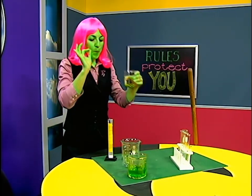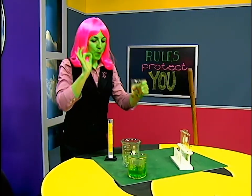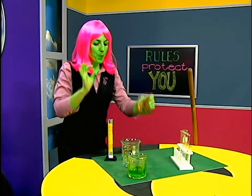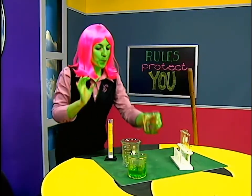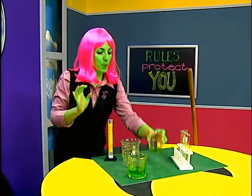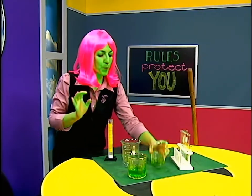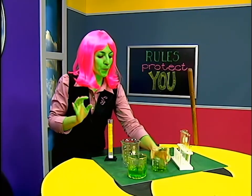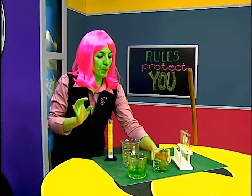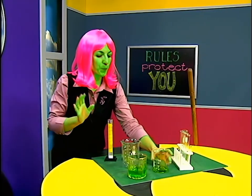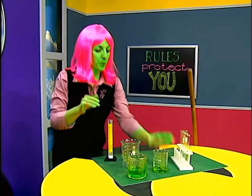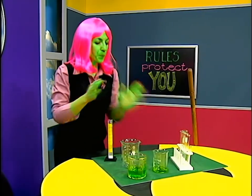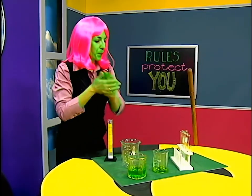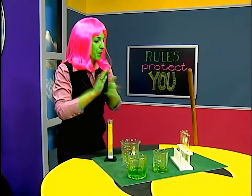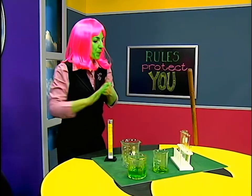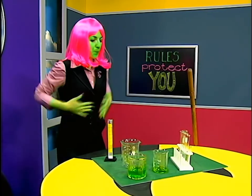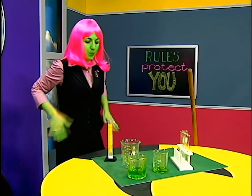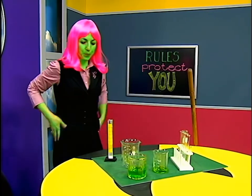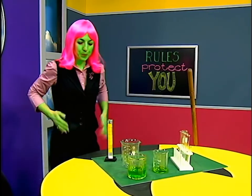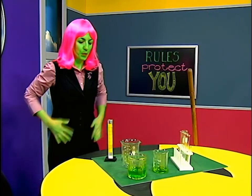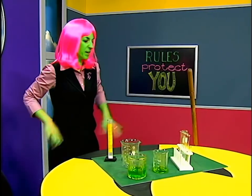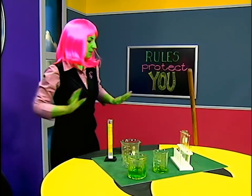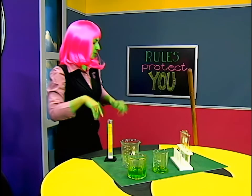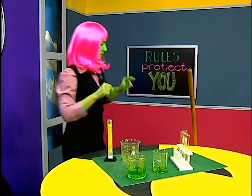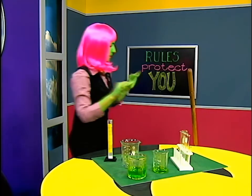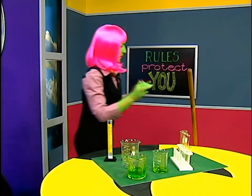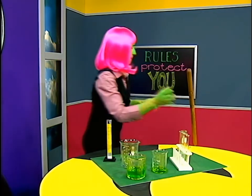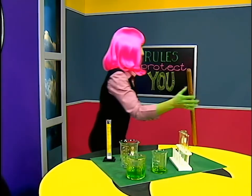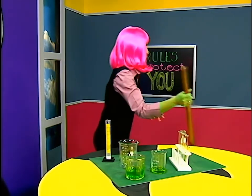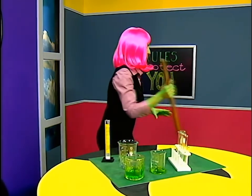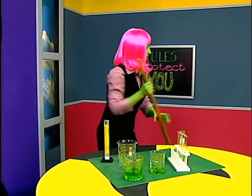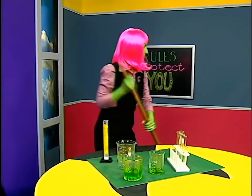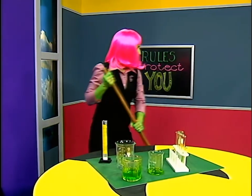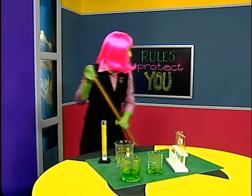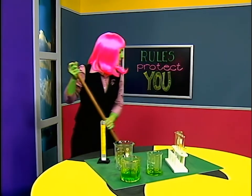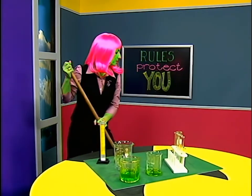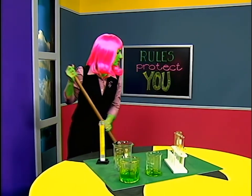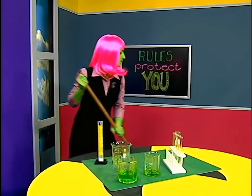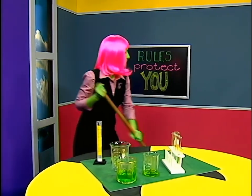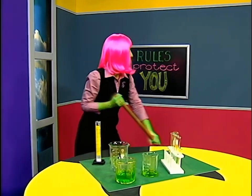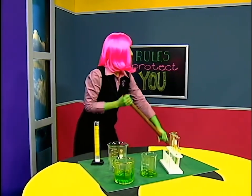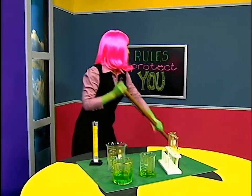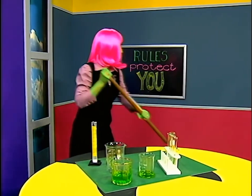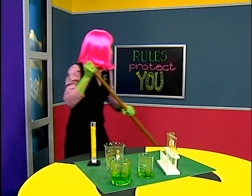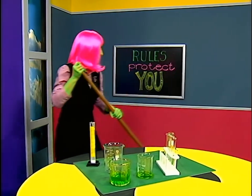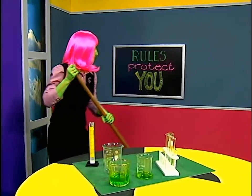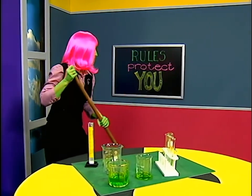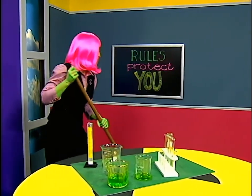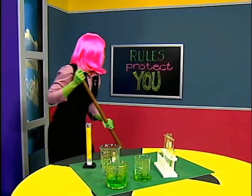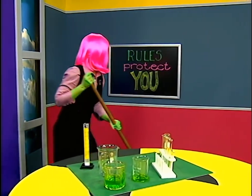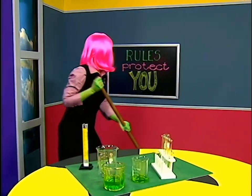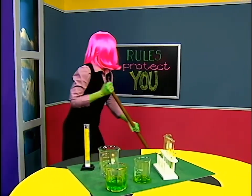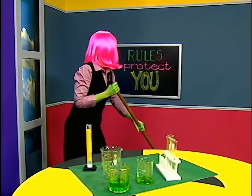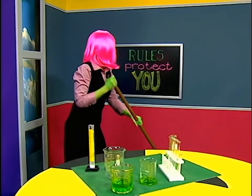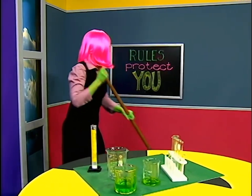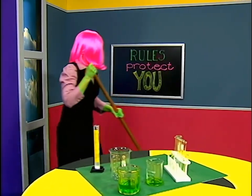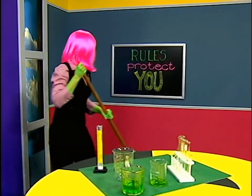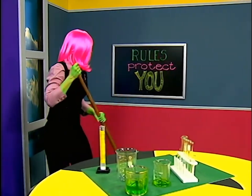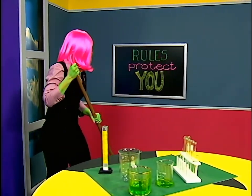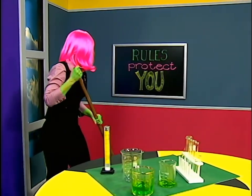OOOFF. HUH? WE-WE'RE FRIENDS, RIGHT? TELL HER THAT YOU DON'T SEE ME HERE, OKAY? UHHH... SHHH. KEEP IT A SECRET, ALL RIGHT?